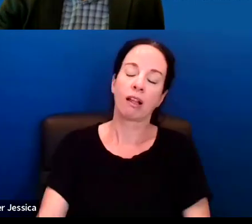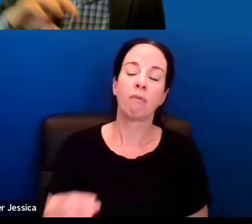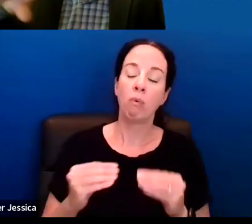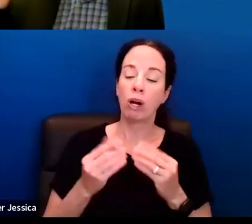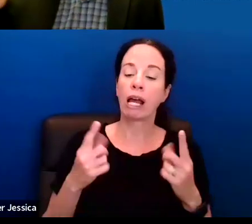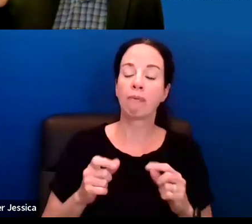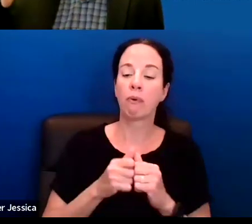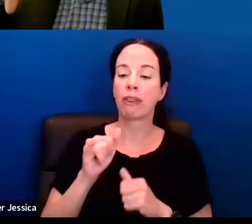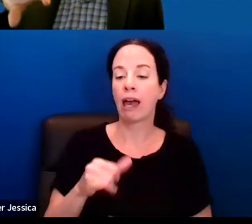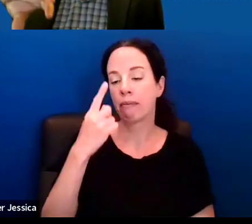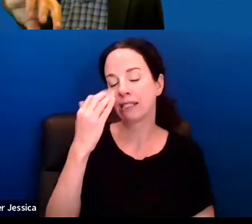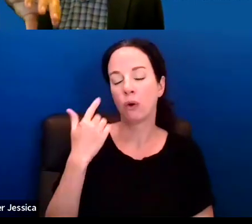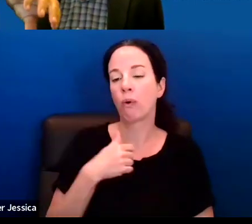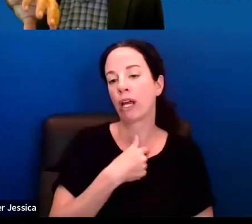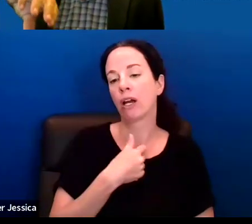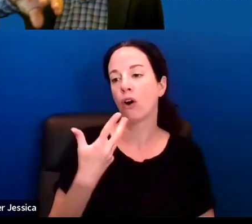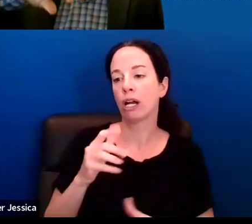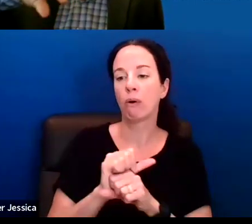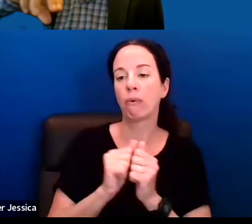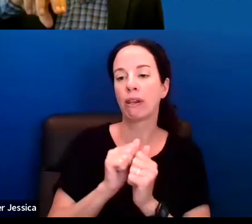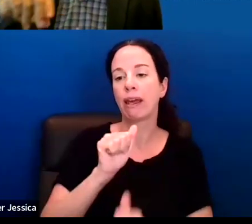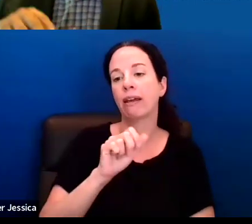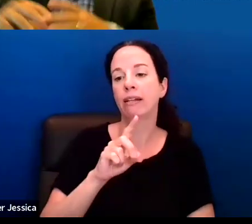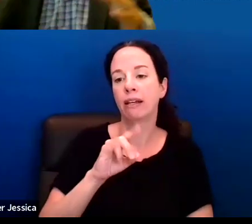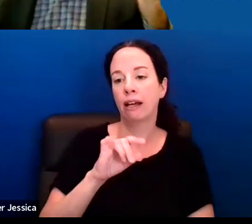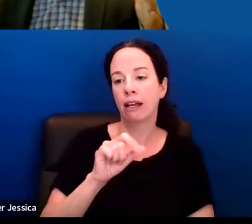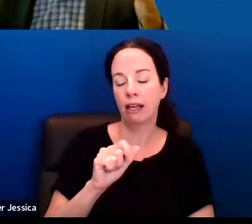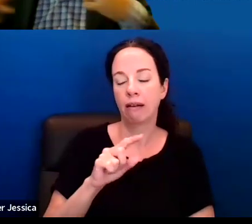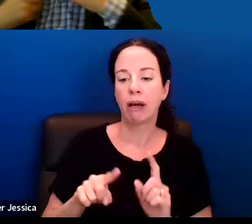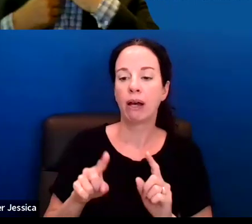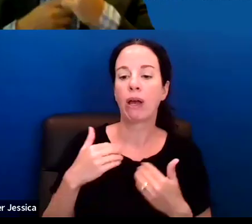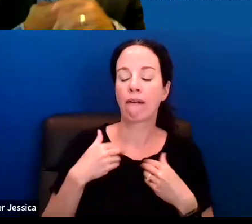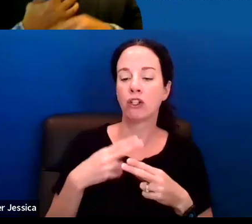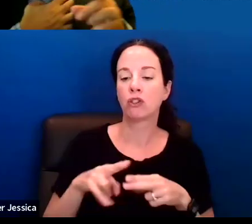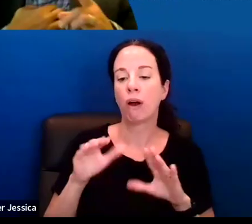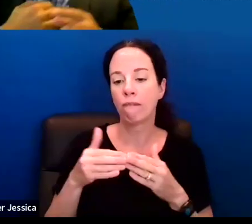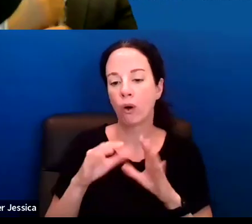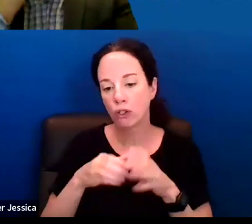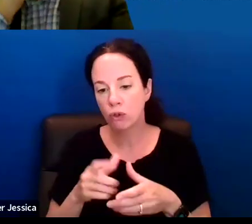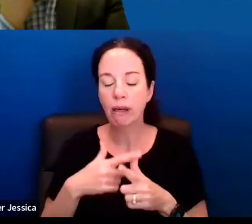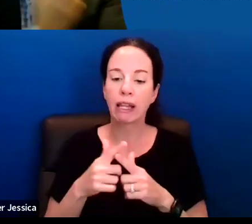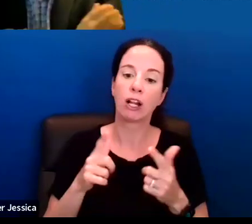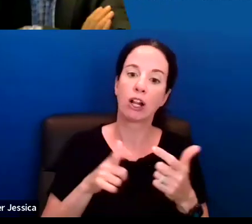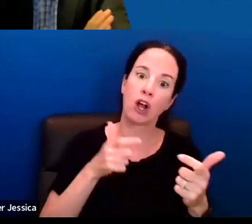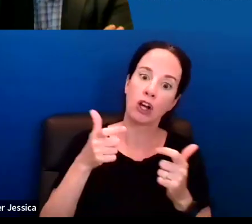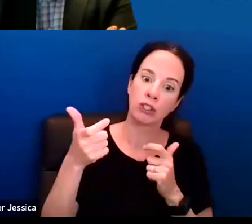going to do some sort of short focus group, then larger focus group with different demographics,